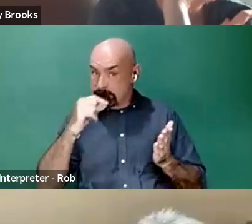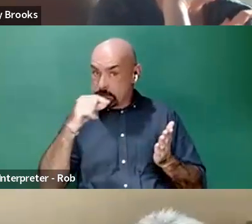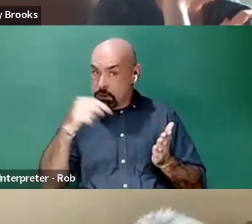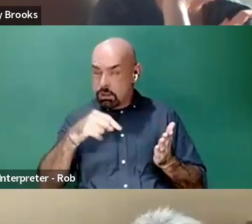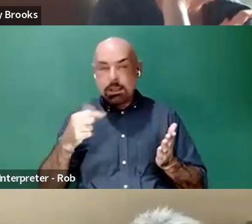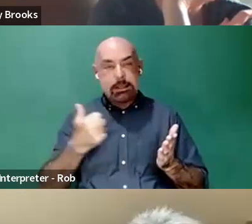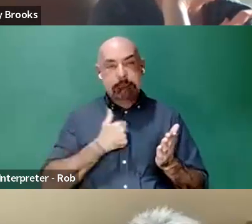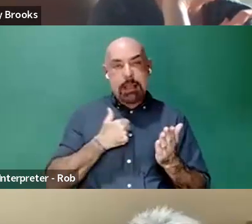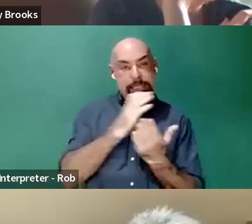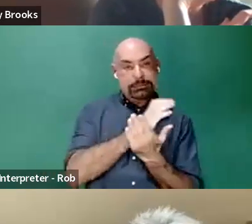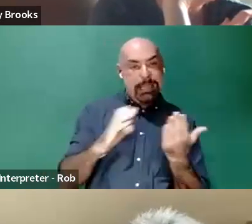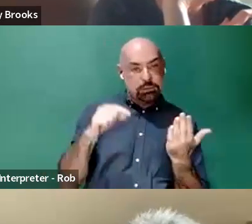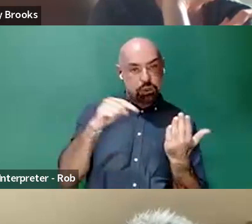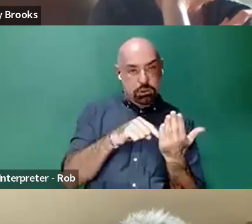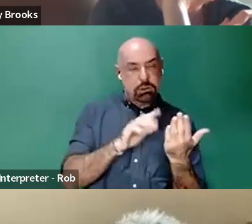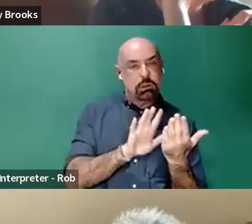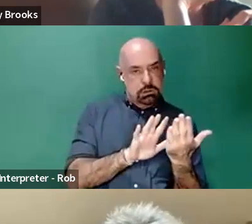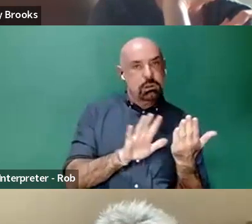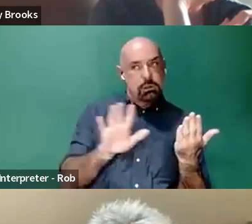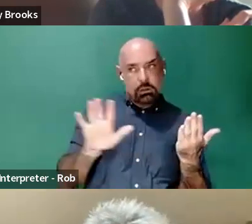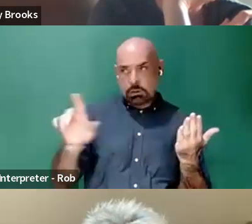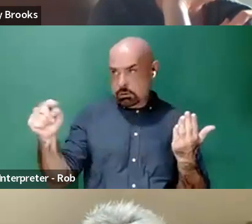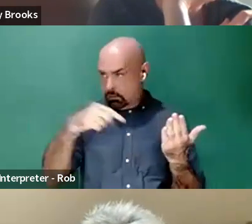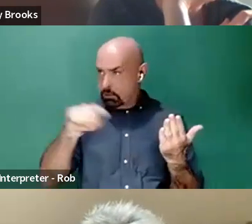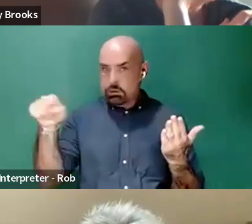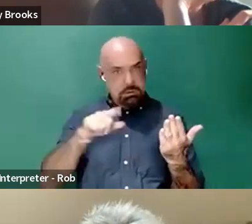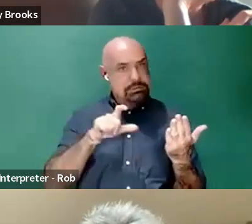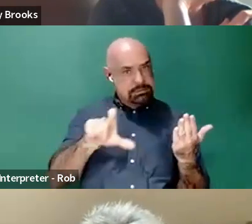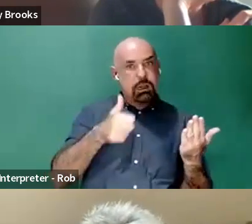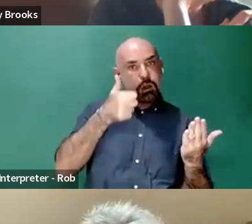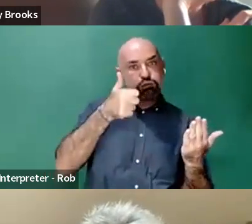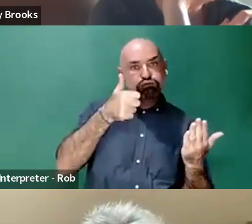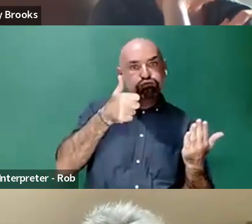there was definitely some stuff that was still workable and